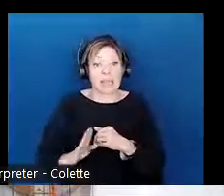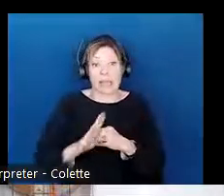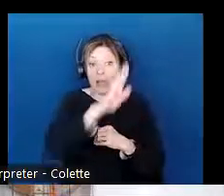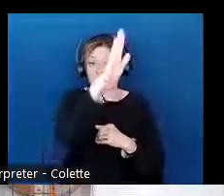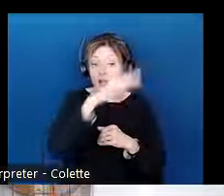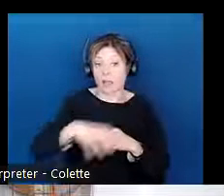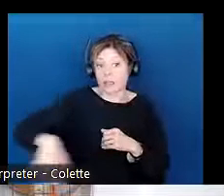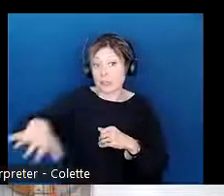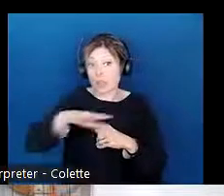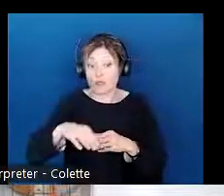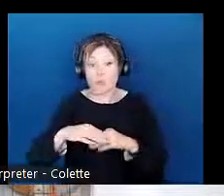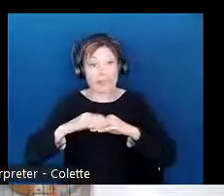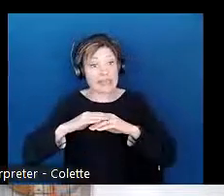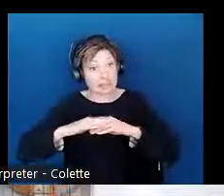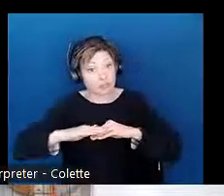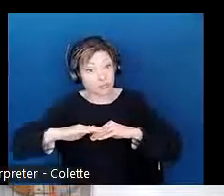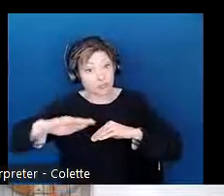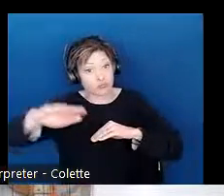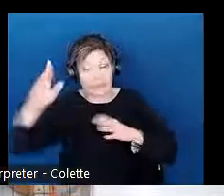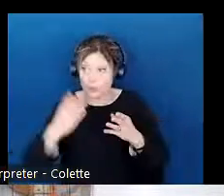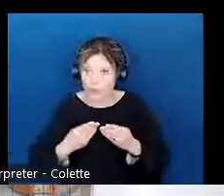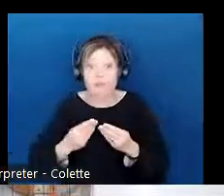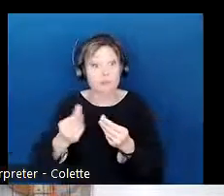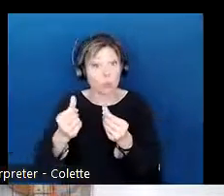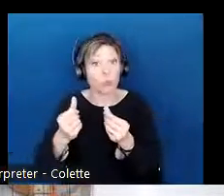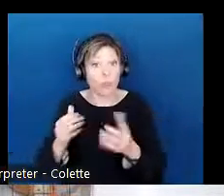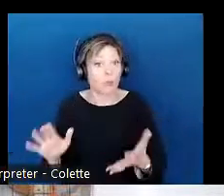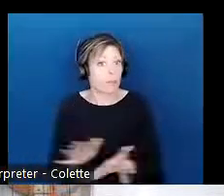smooth it's the sort of place I'd be happy to go with a push chair in both directions